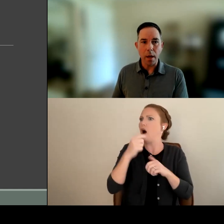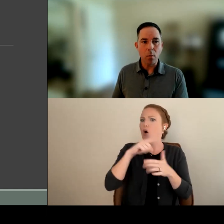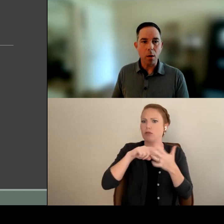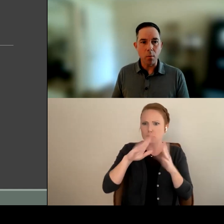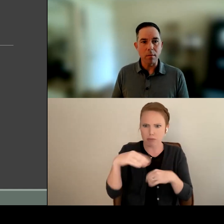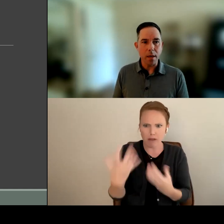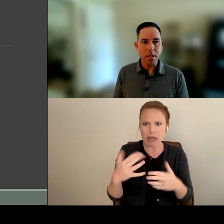What can we invest in it?